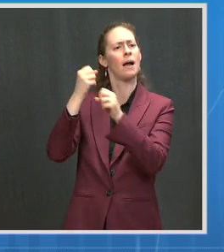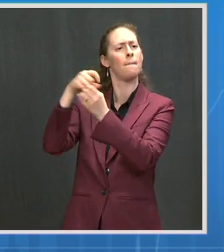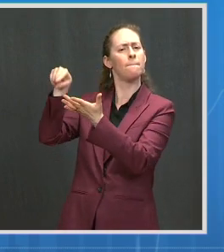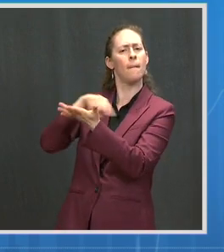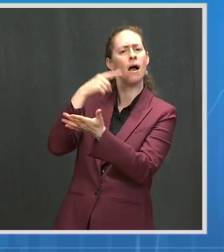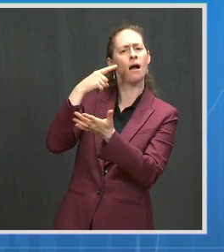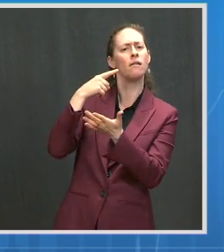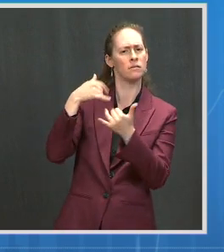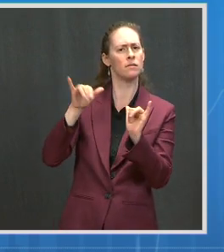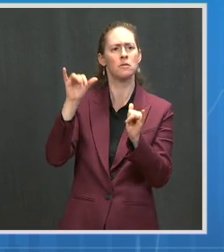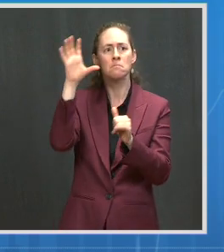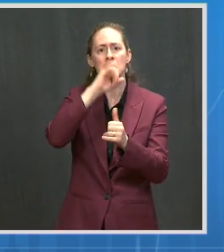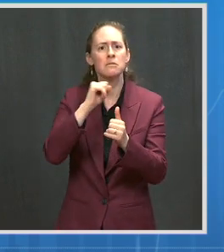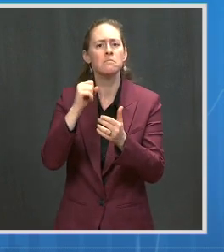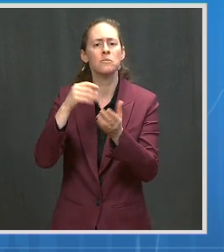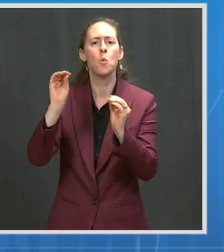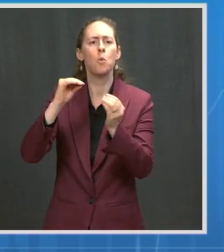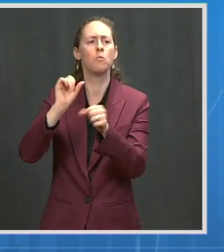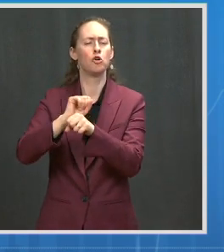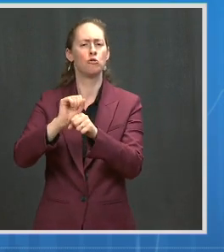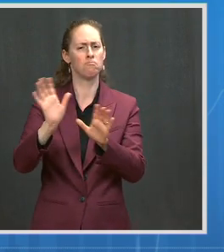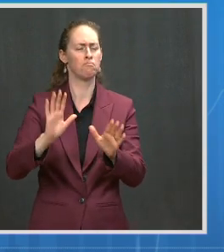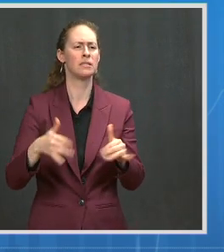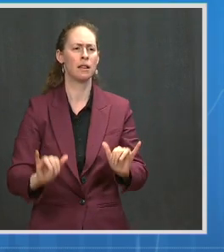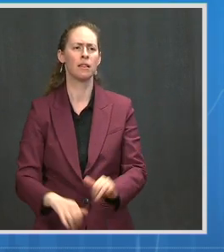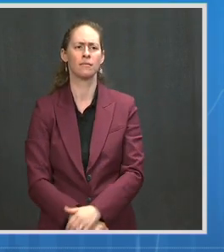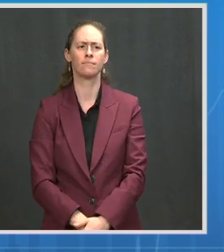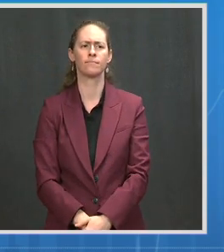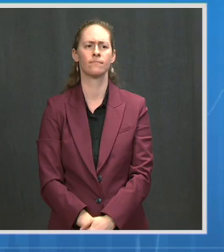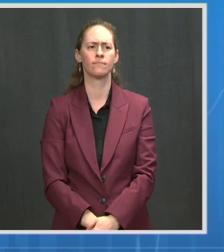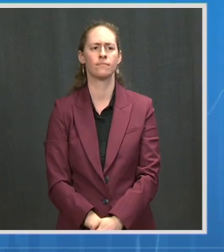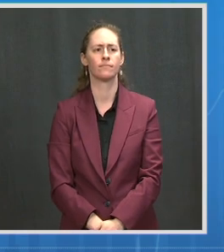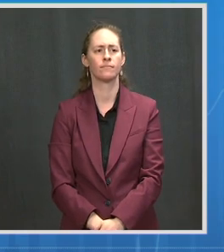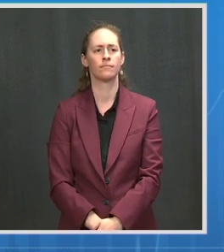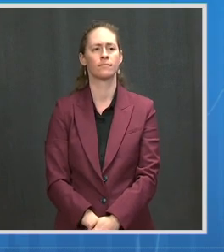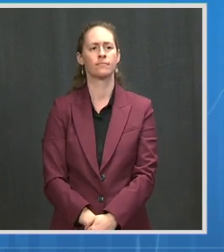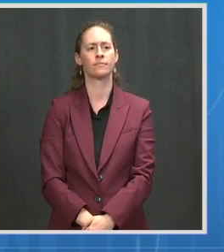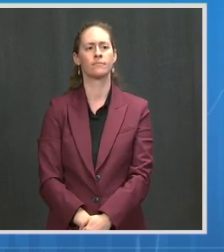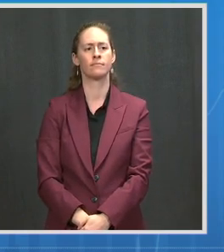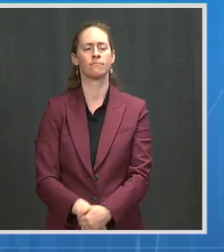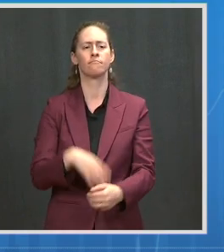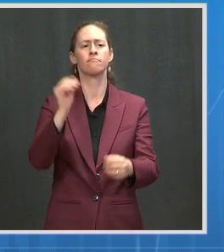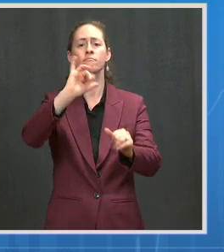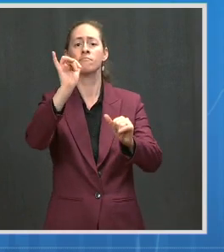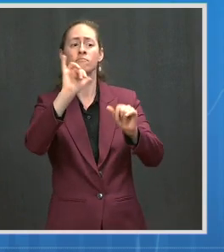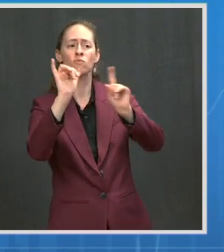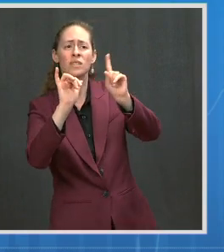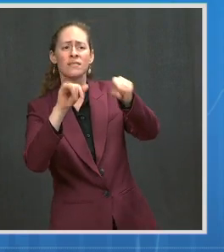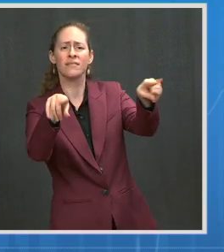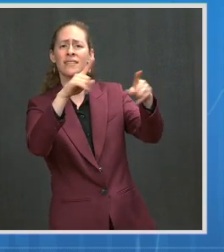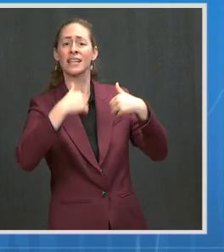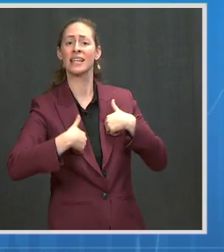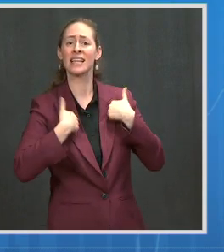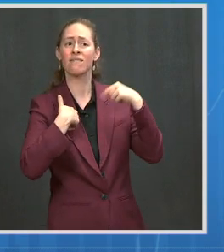And second, we are definitely meeting people where they are, sending vaccine doses directly to communities that have been the hardest hit,